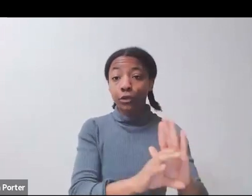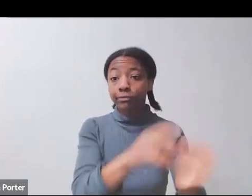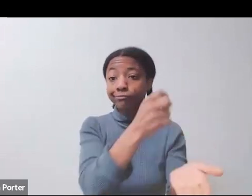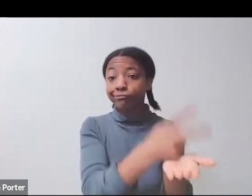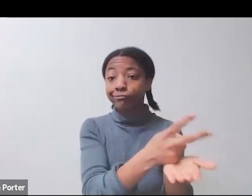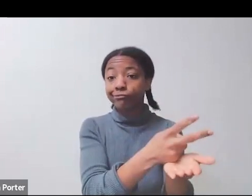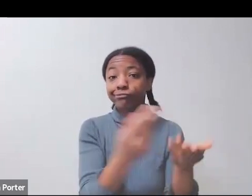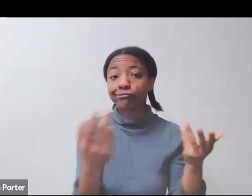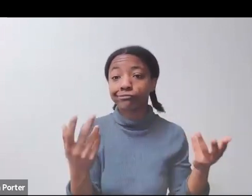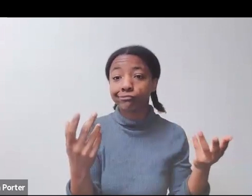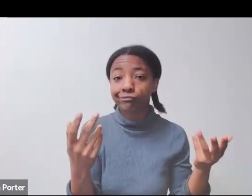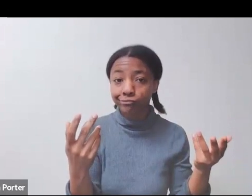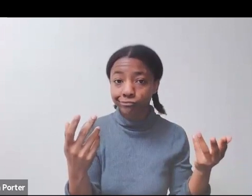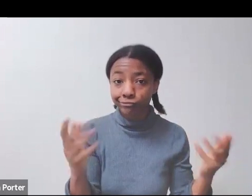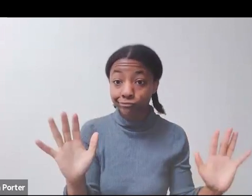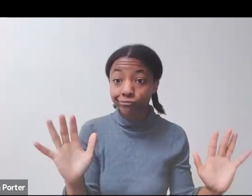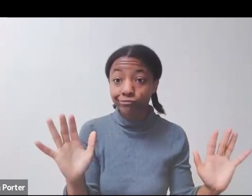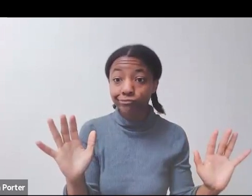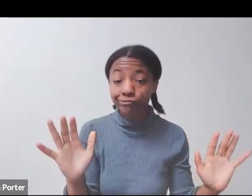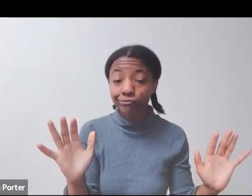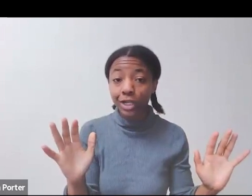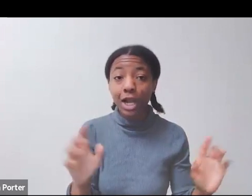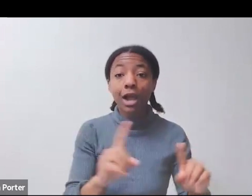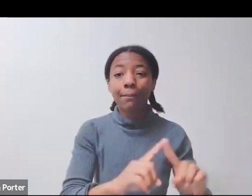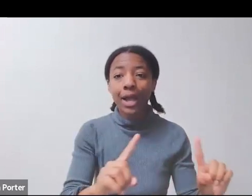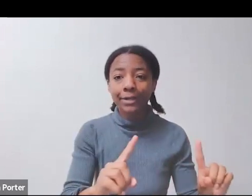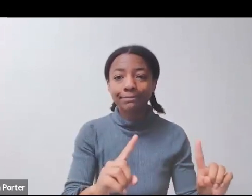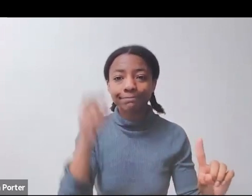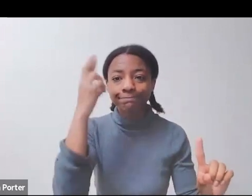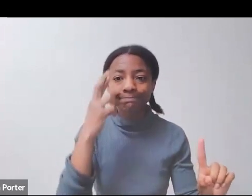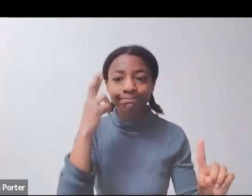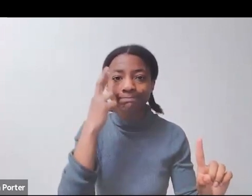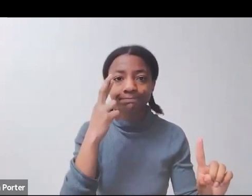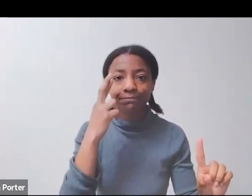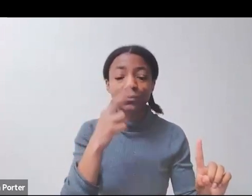Not a single one was accessible. If you had a blind student, they weren't going to be able to take the class.